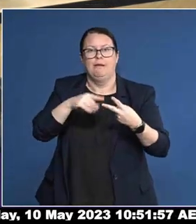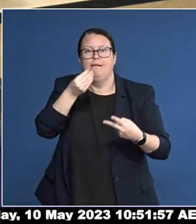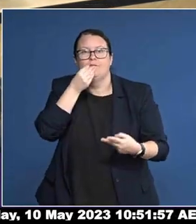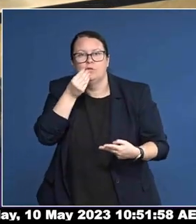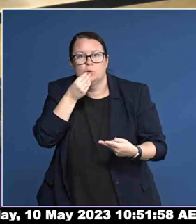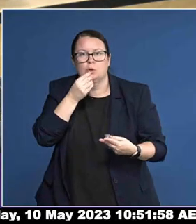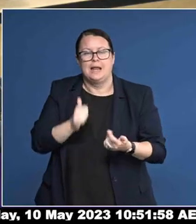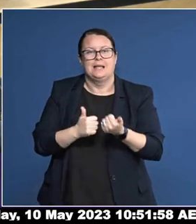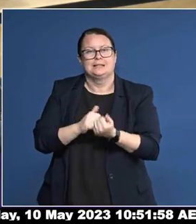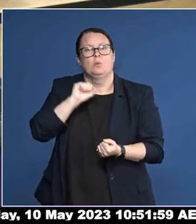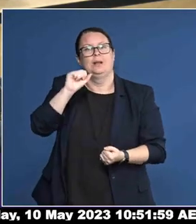Yes.